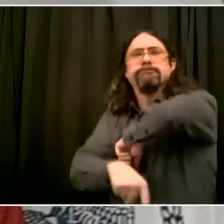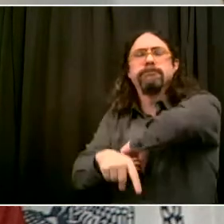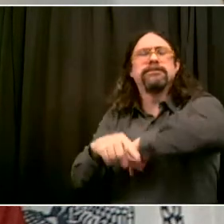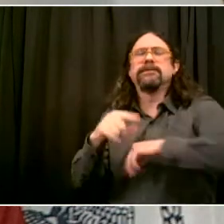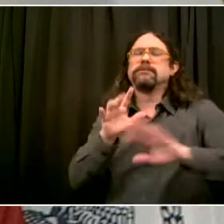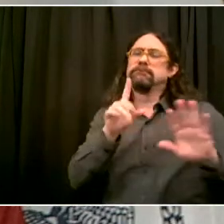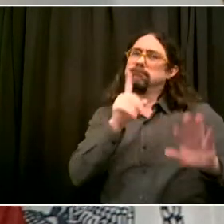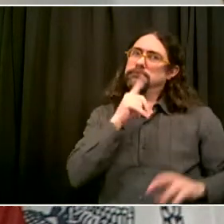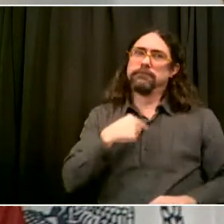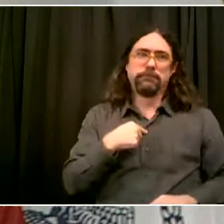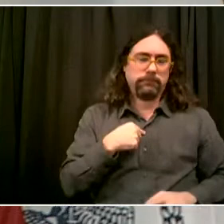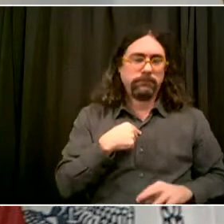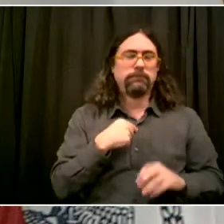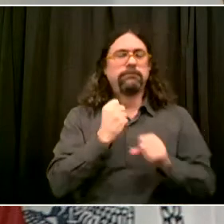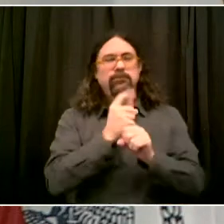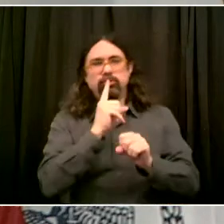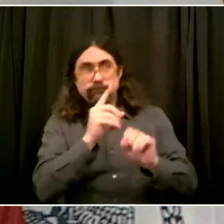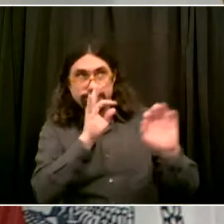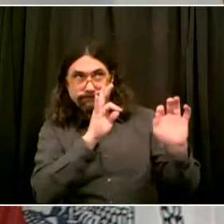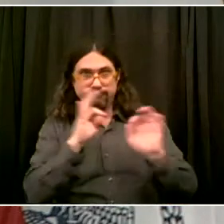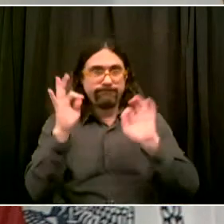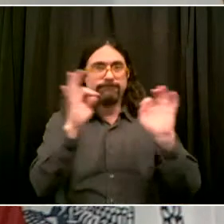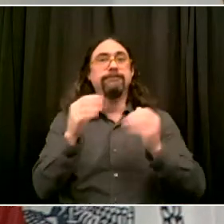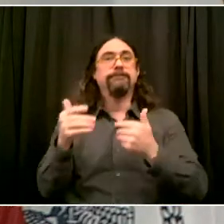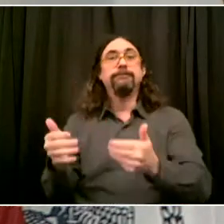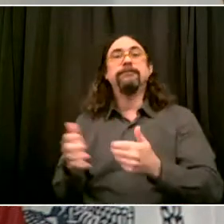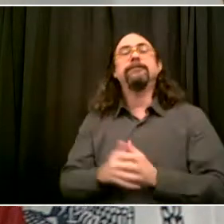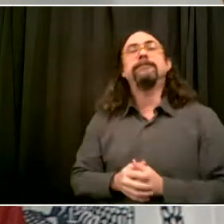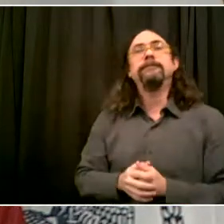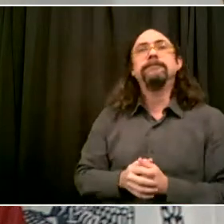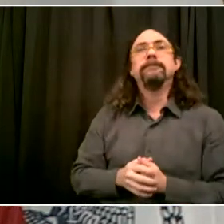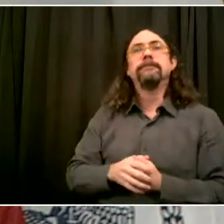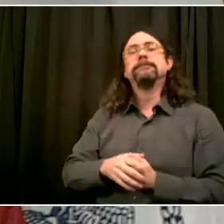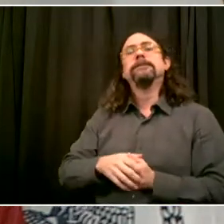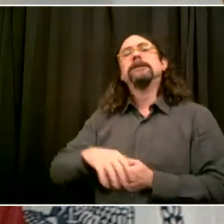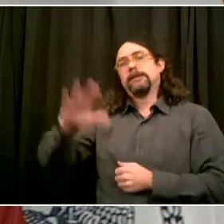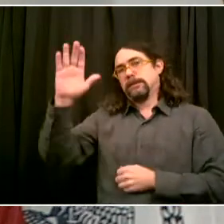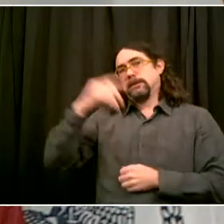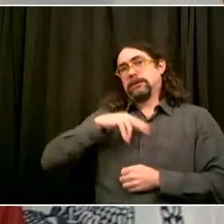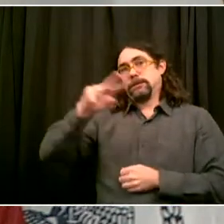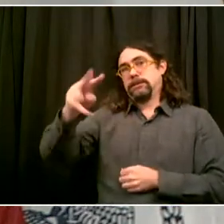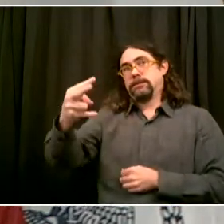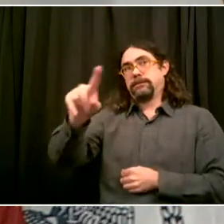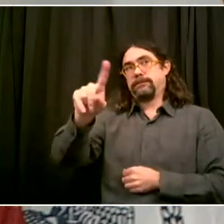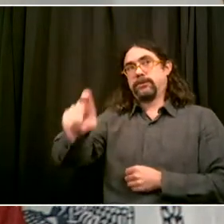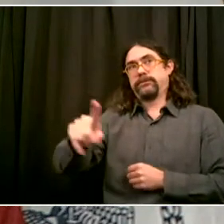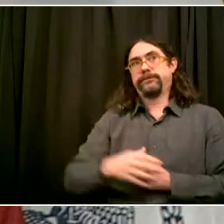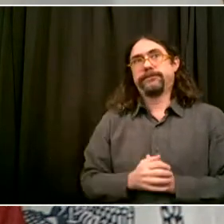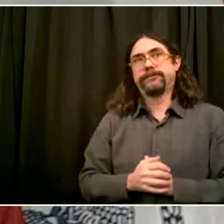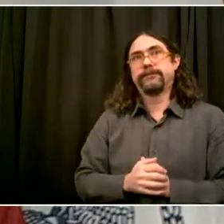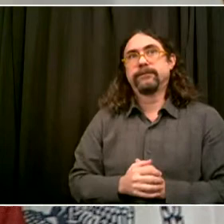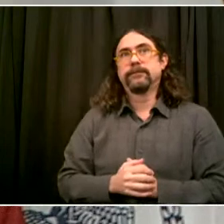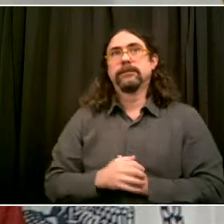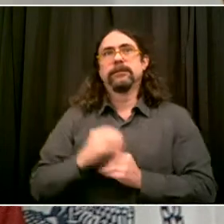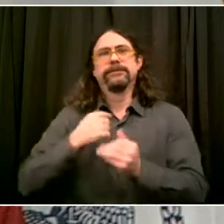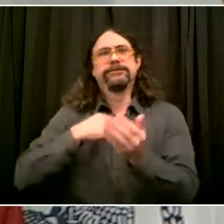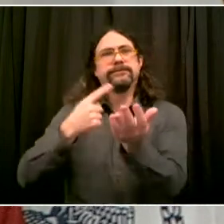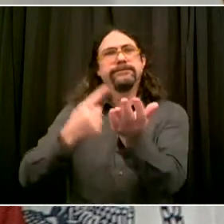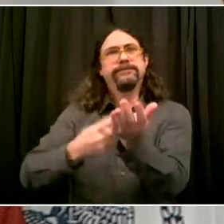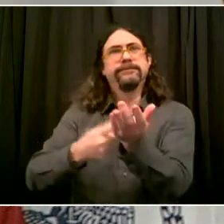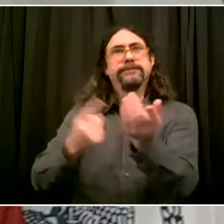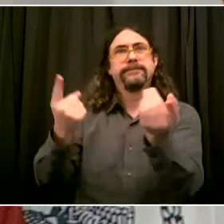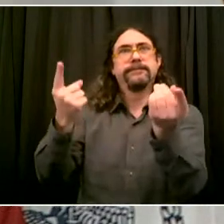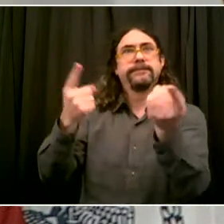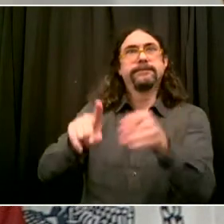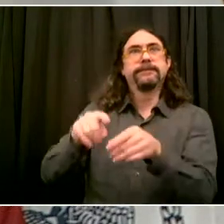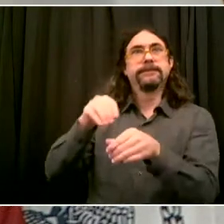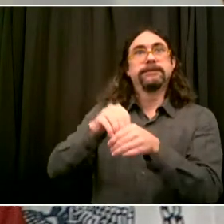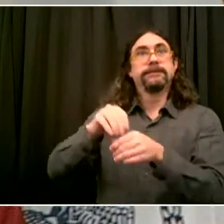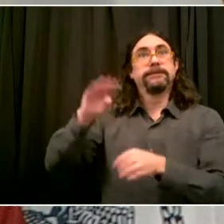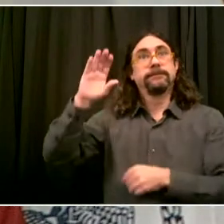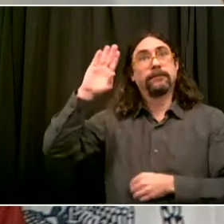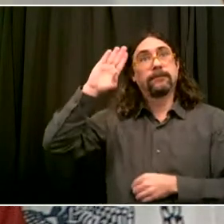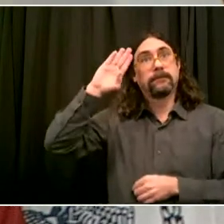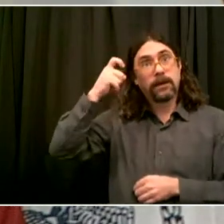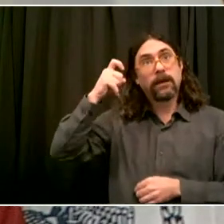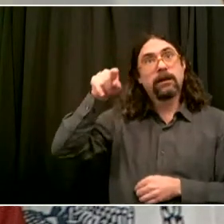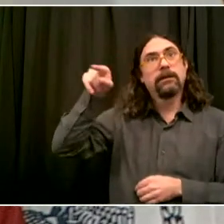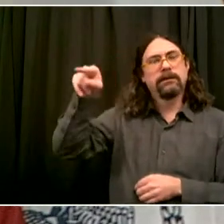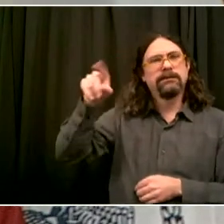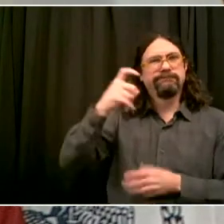IN THE RIGHT DIICRETION.